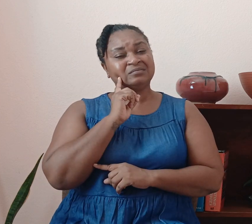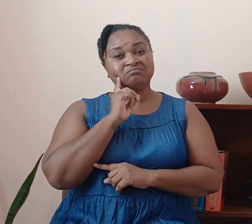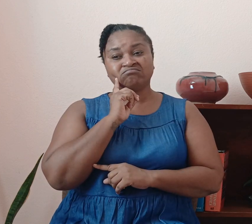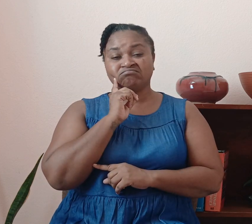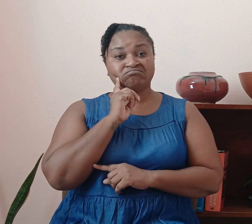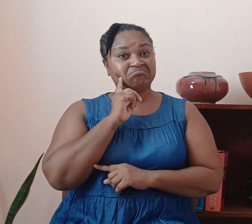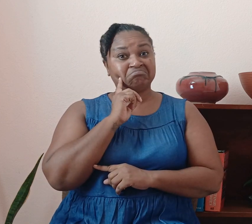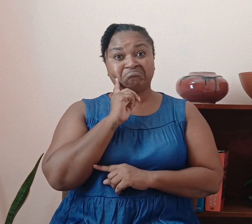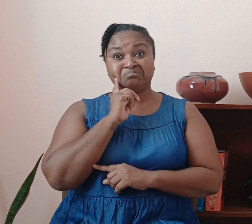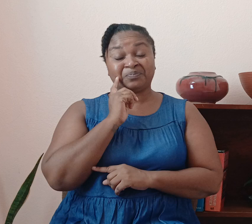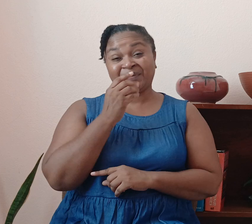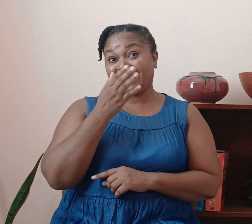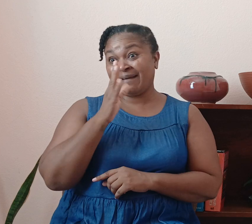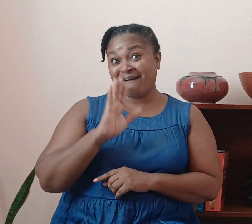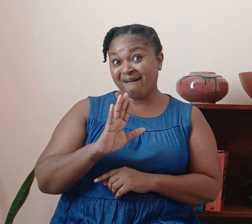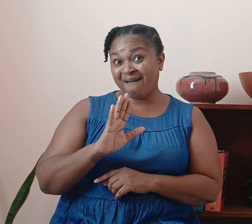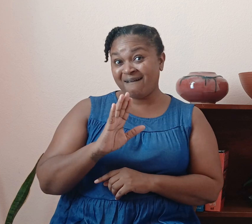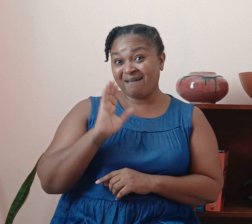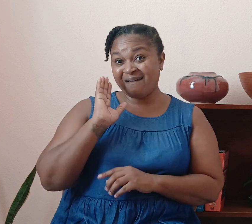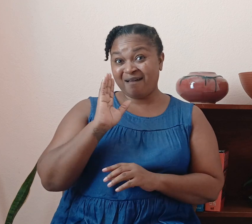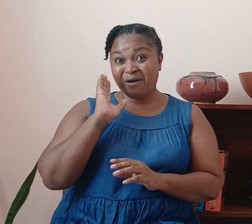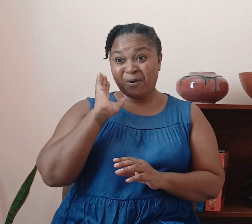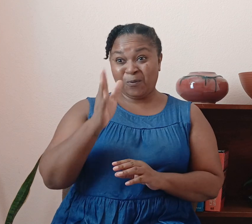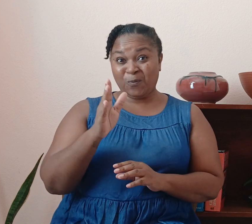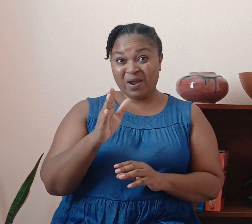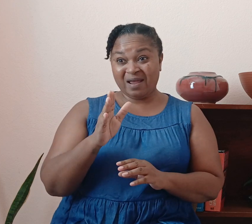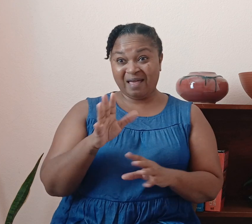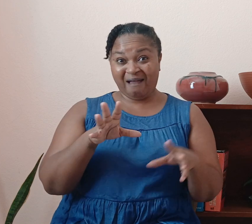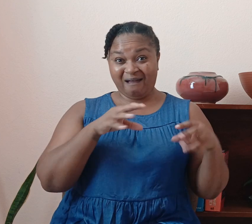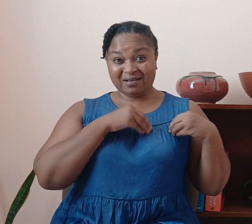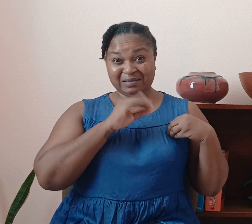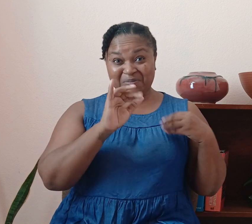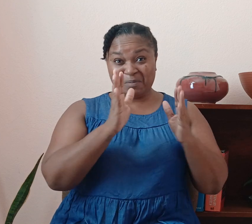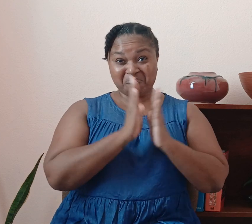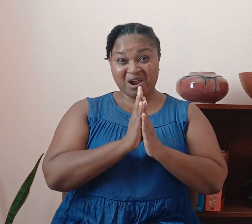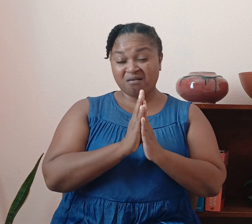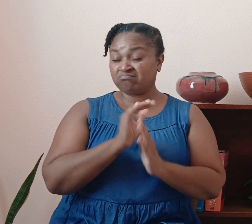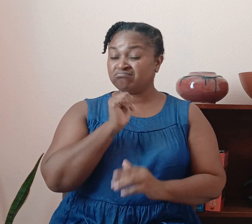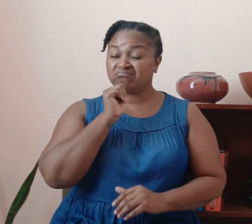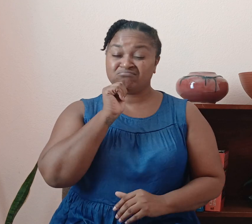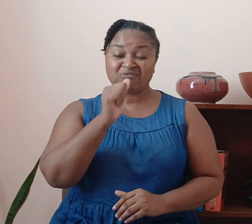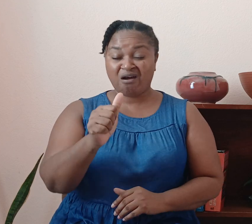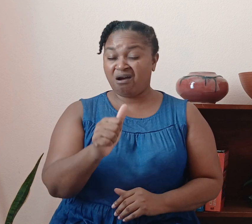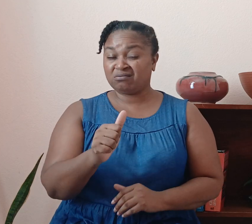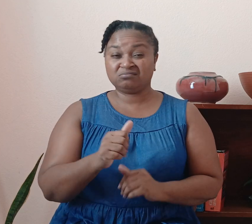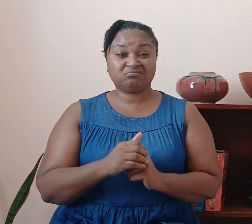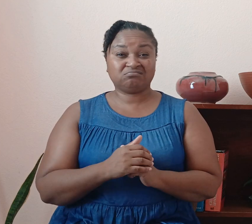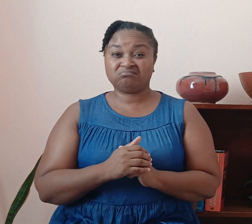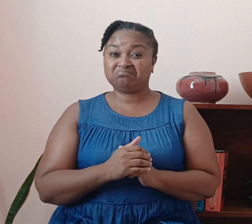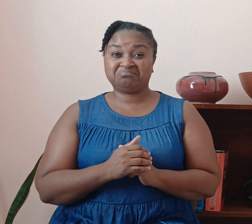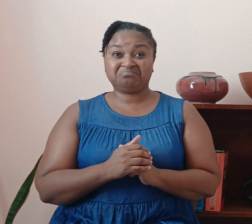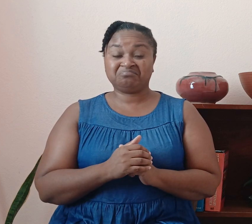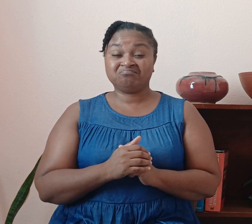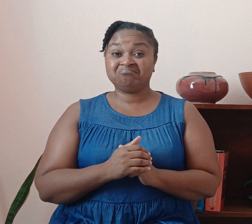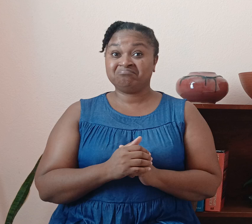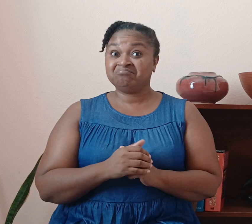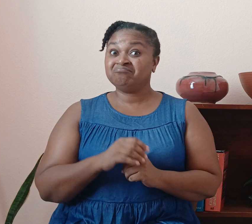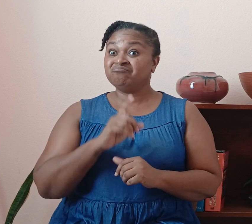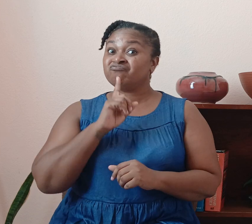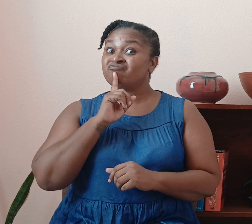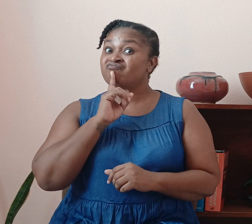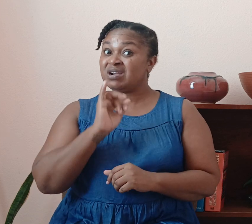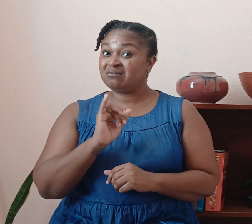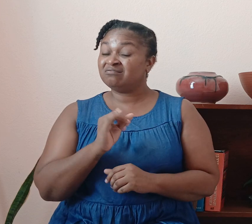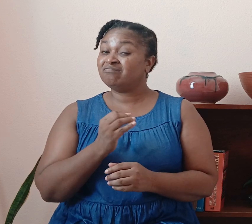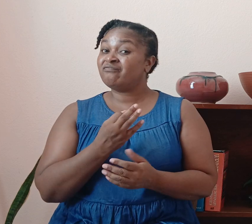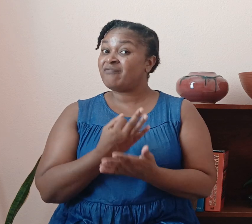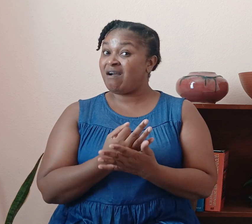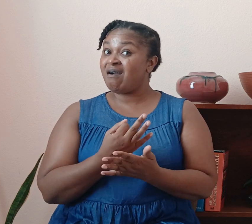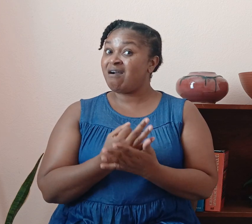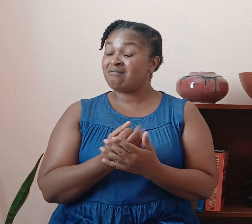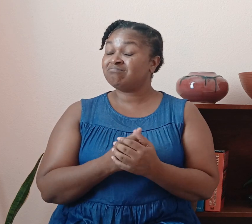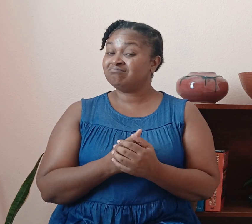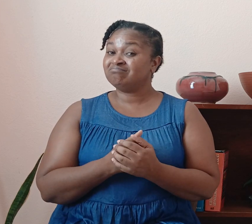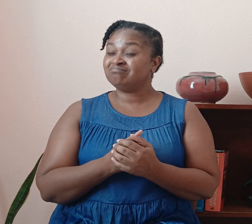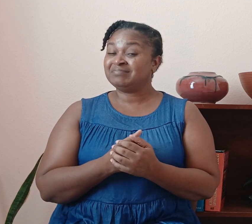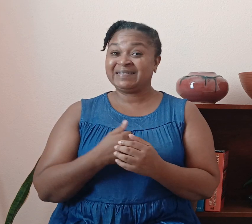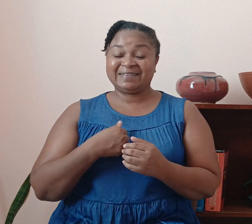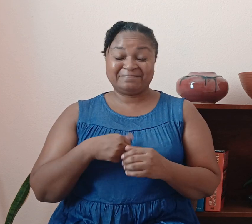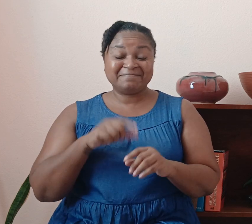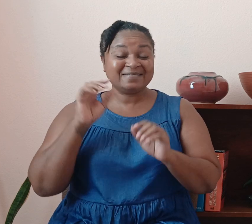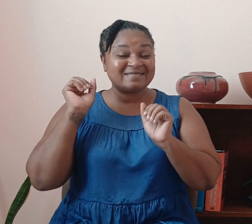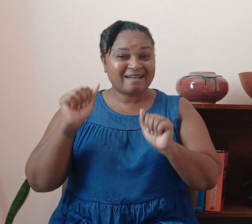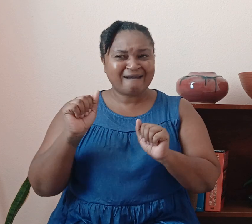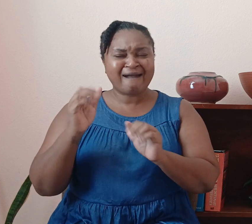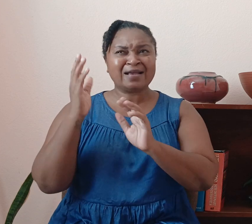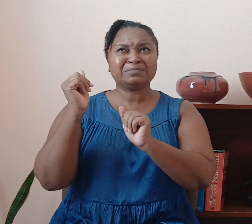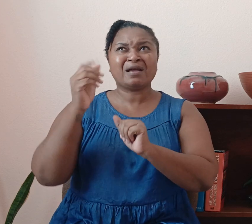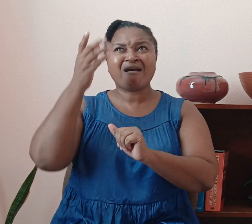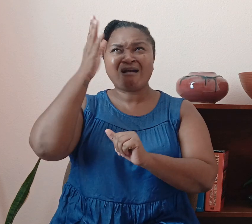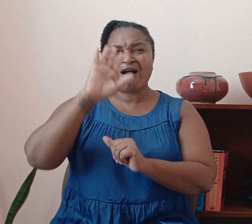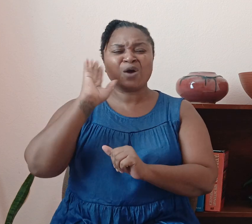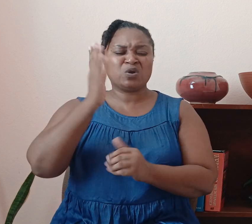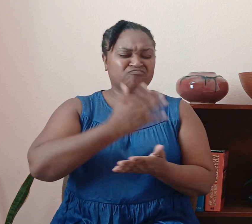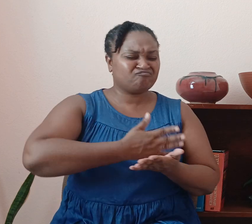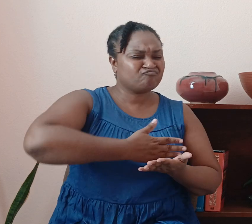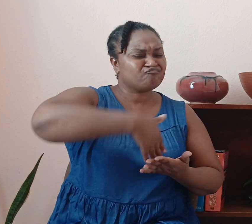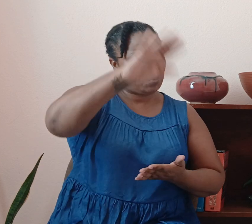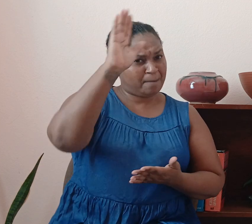not honour the petitions that I make in those prayers. In fact, I can expect to be rebuked.